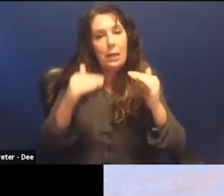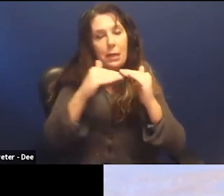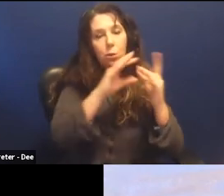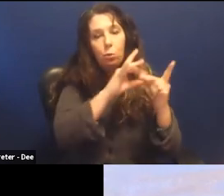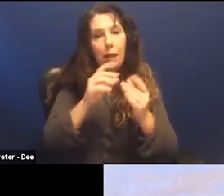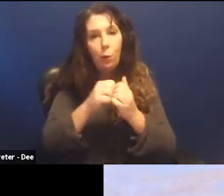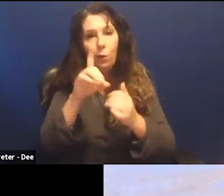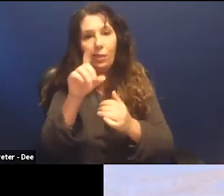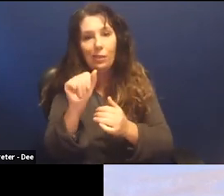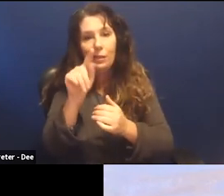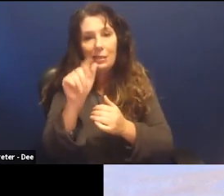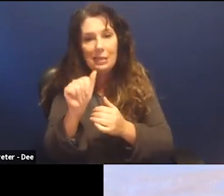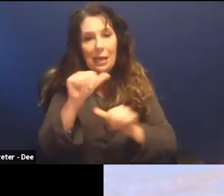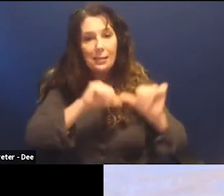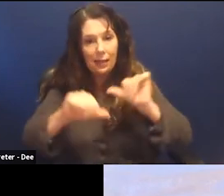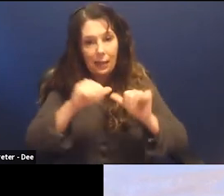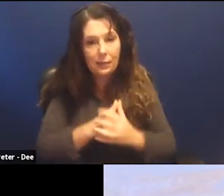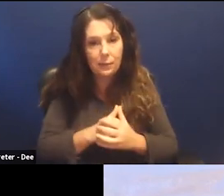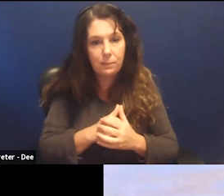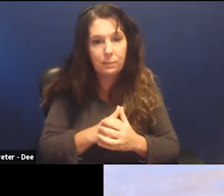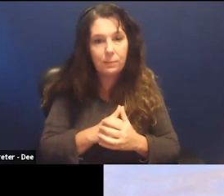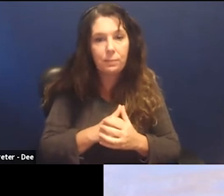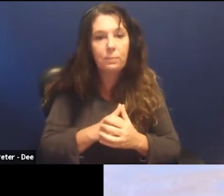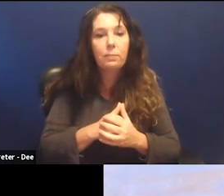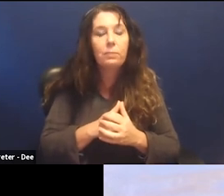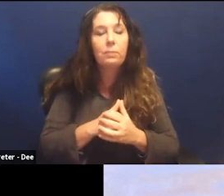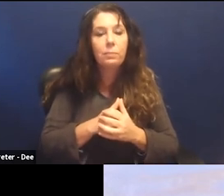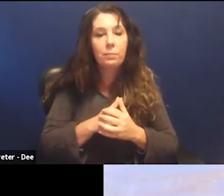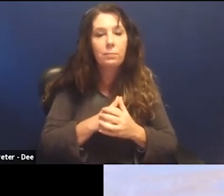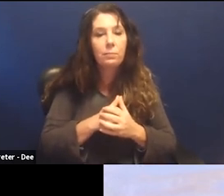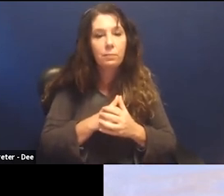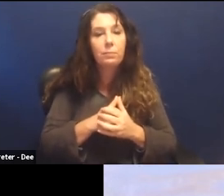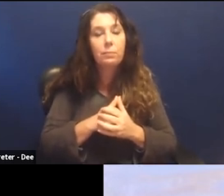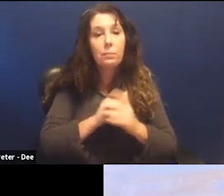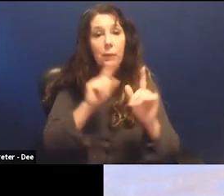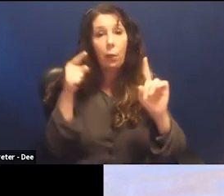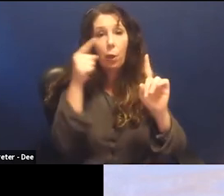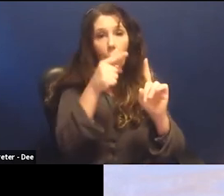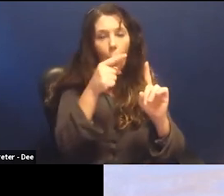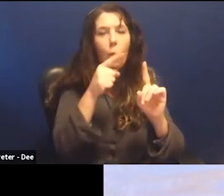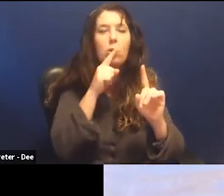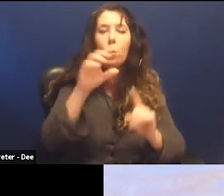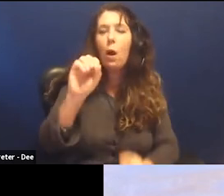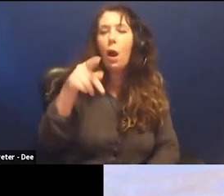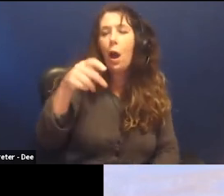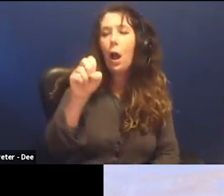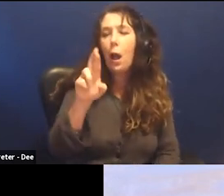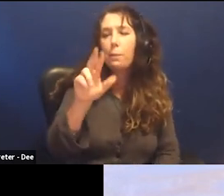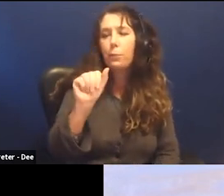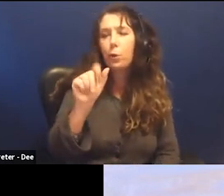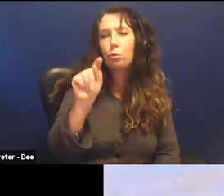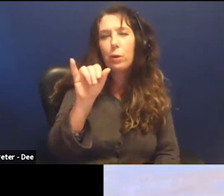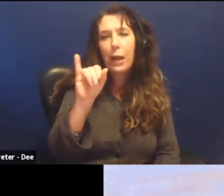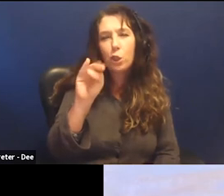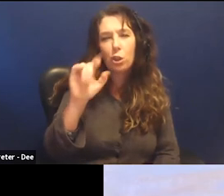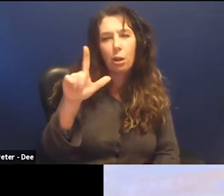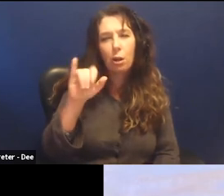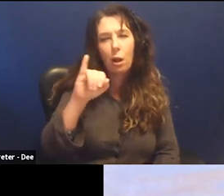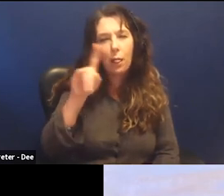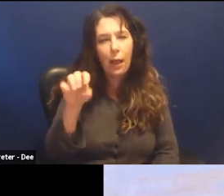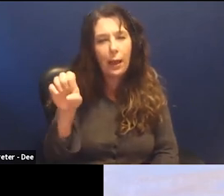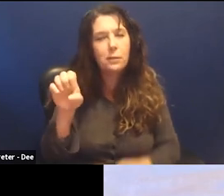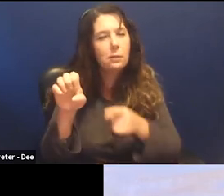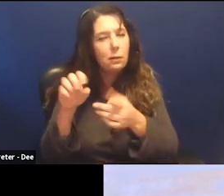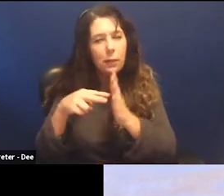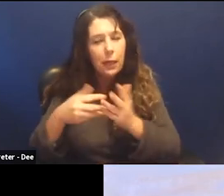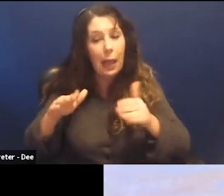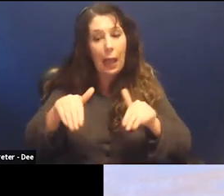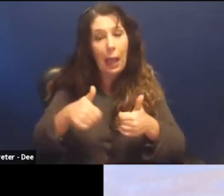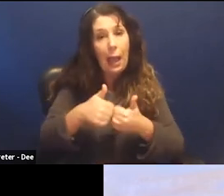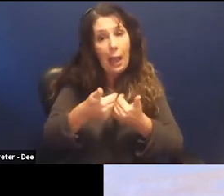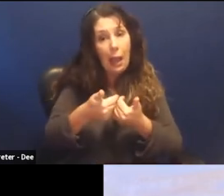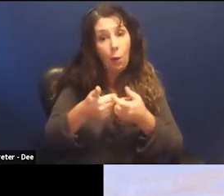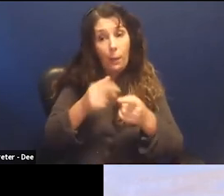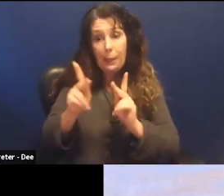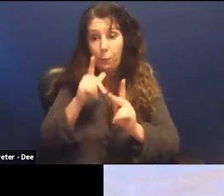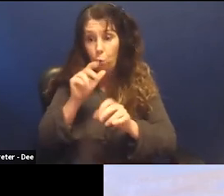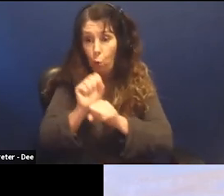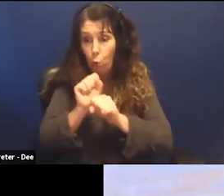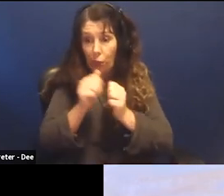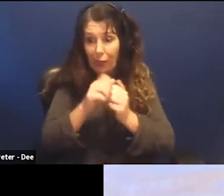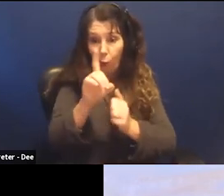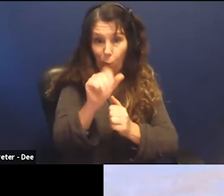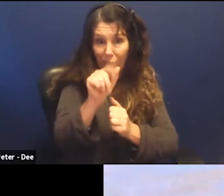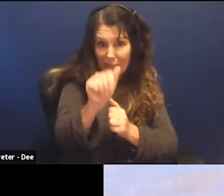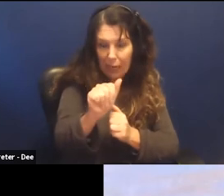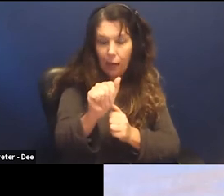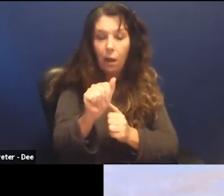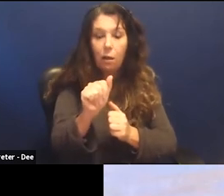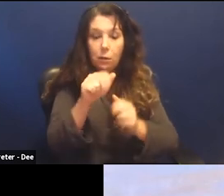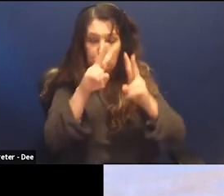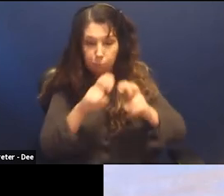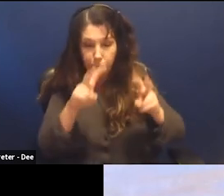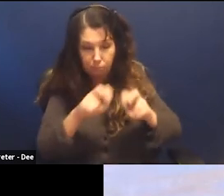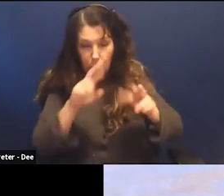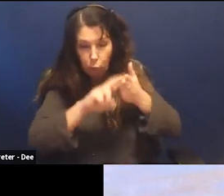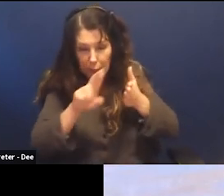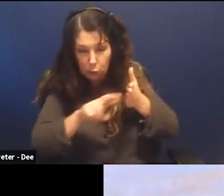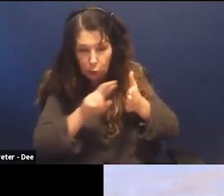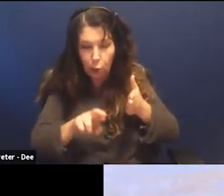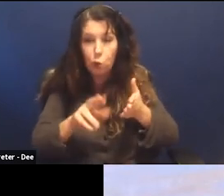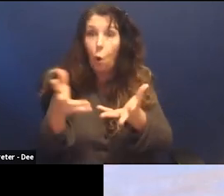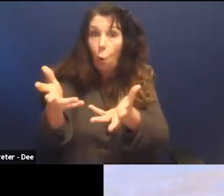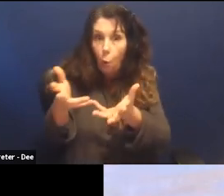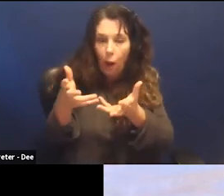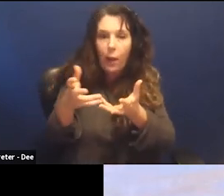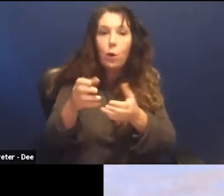And the goal here, like I said, is to operationalize feminism so really thinking about how do we inform the work of people who are working with data, or who want to work with data, or people who want to refuse to work with data.